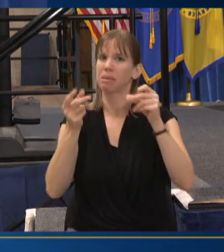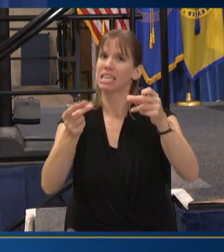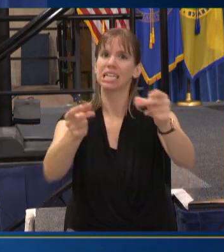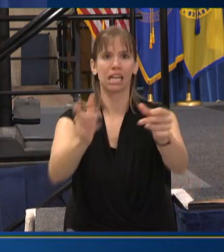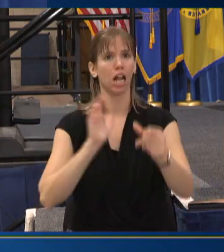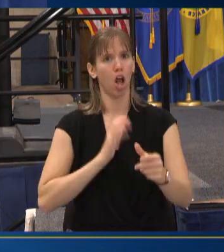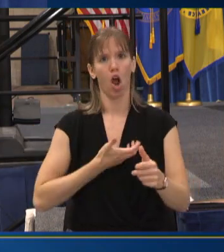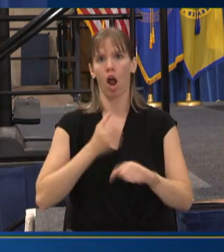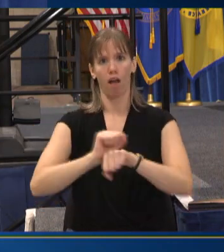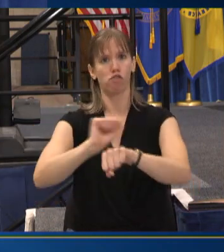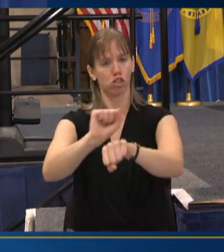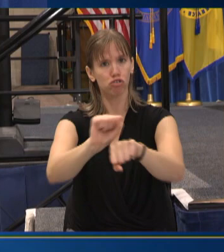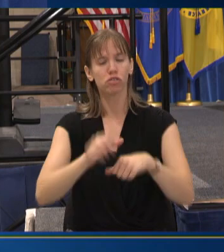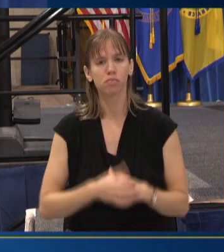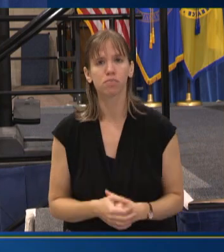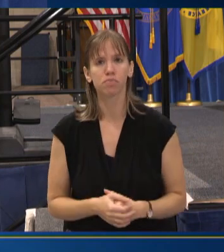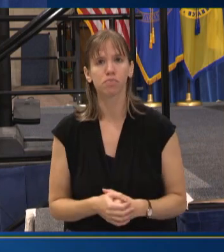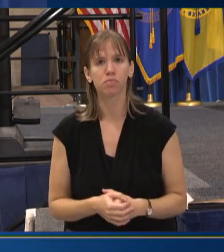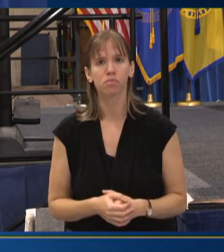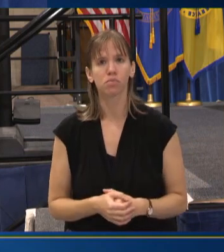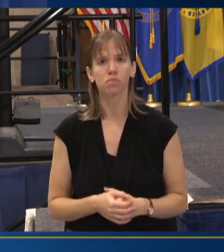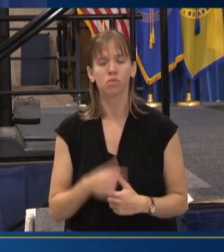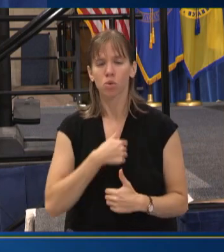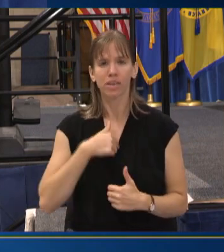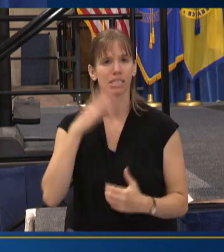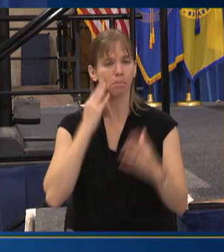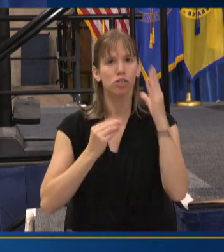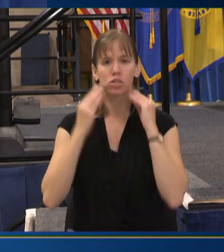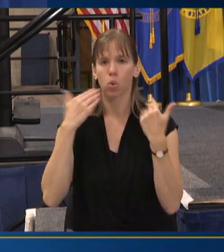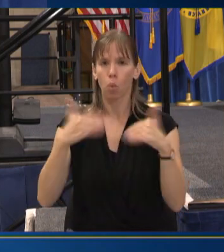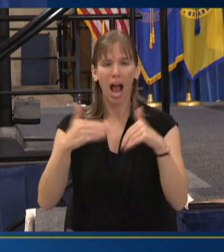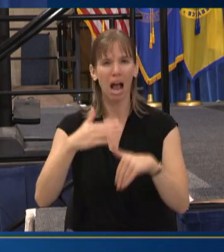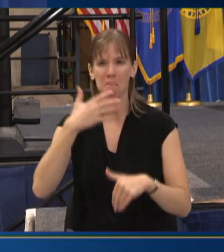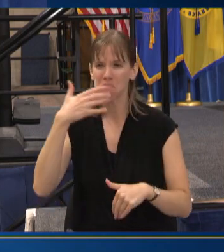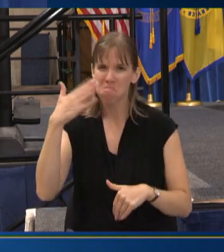We have experienced relentless combination of extreme heat, drought, wildfires